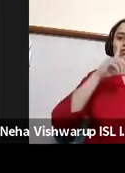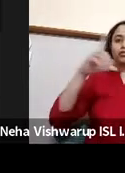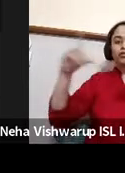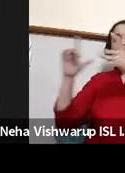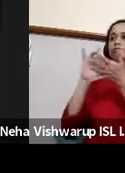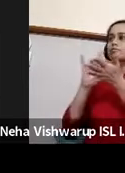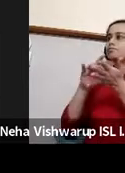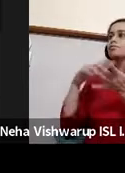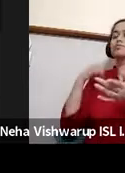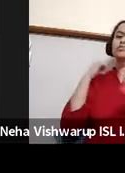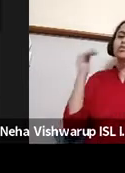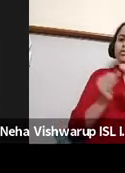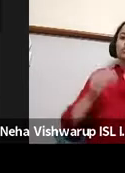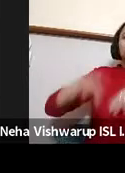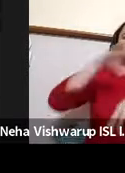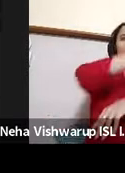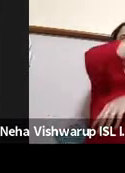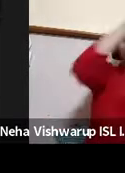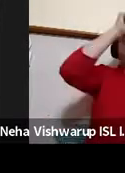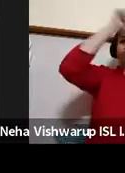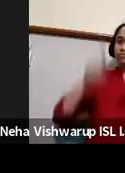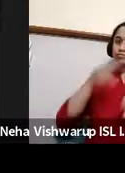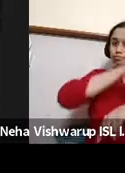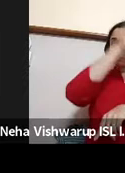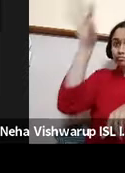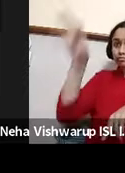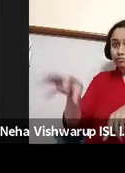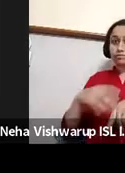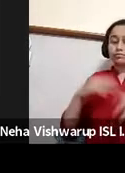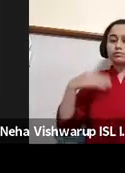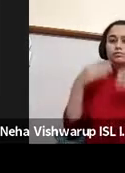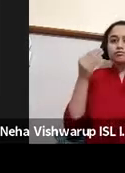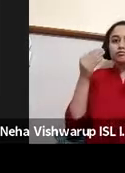working across the country a history that often gets hidden behind the more mainstream story of